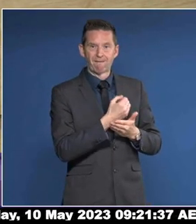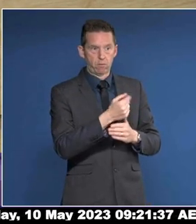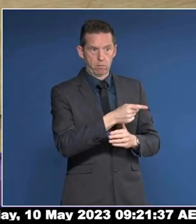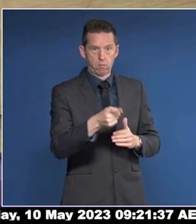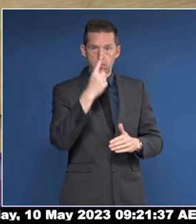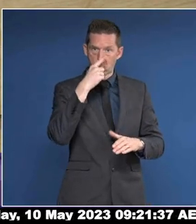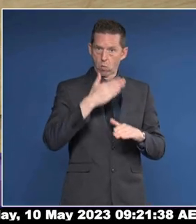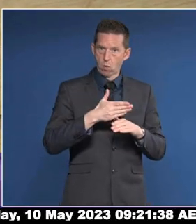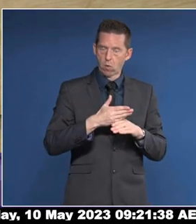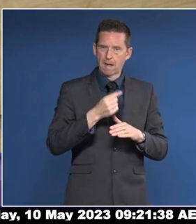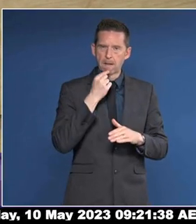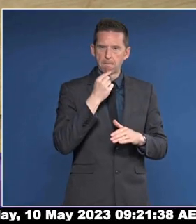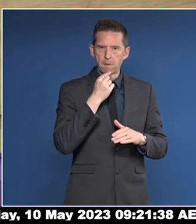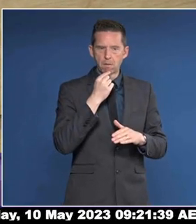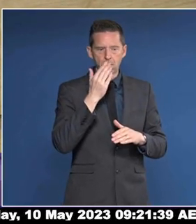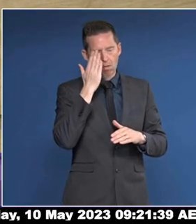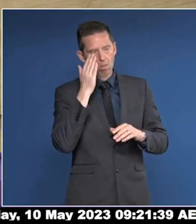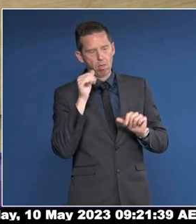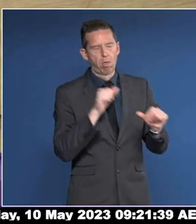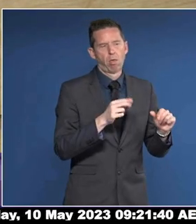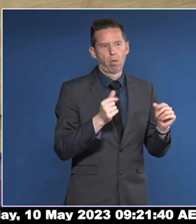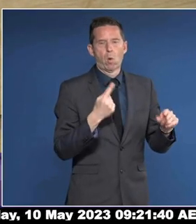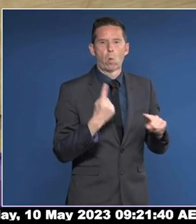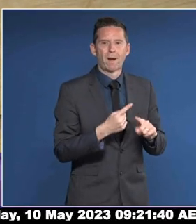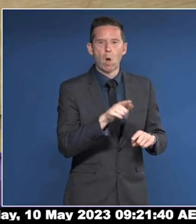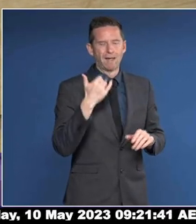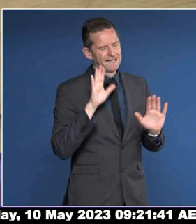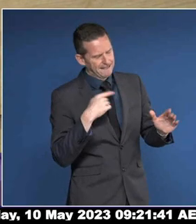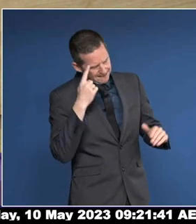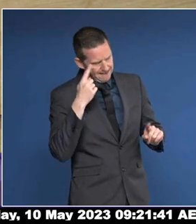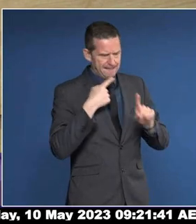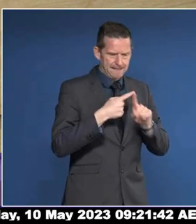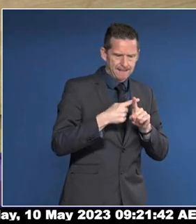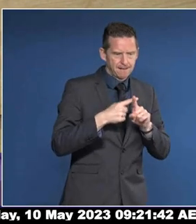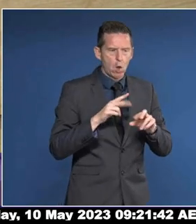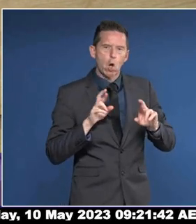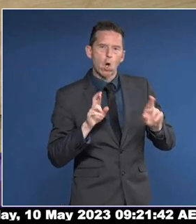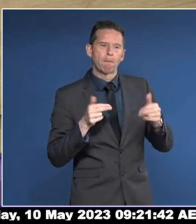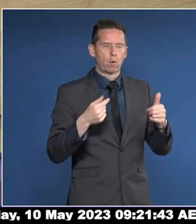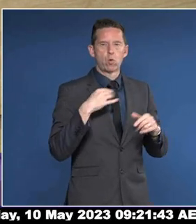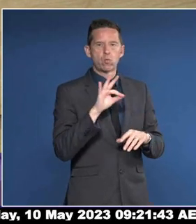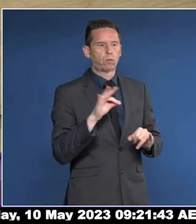looking always to be optimistic and to hope for the best. Yes. MS EASTMAN: Do you agree with that? Yes.